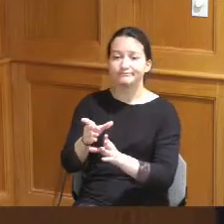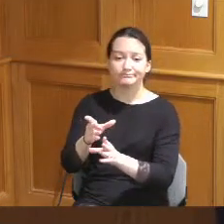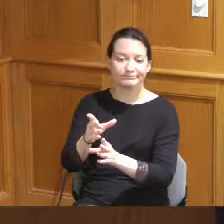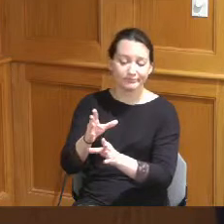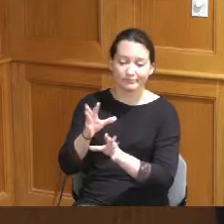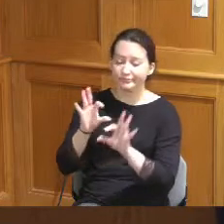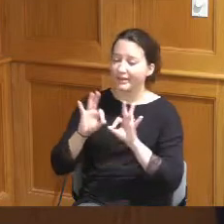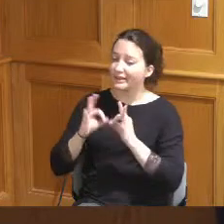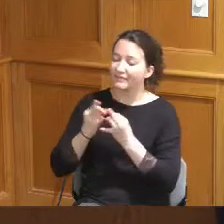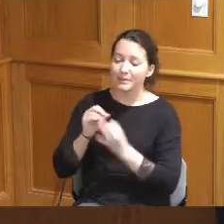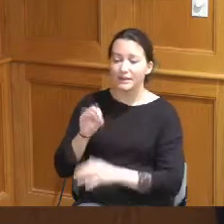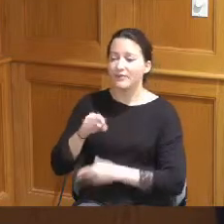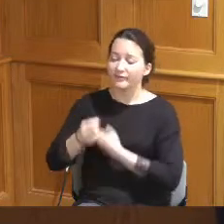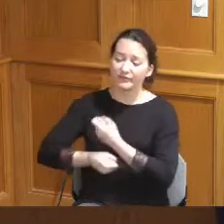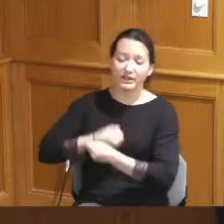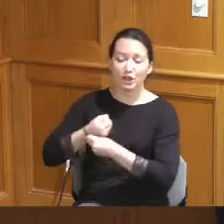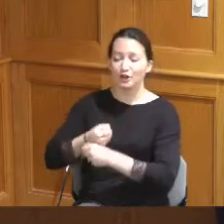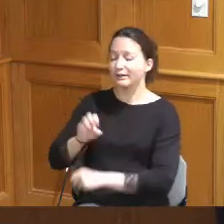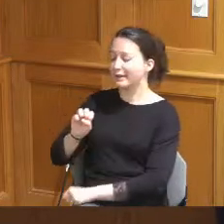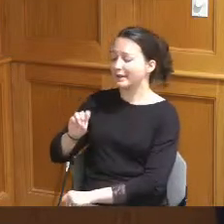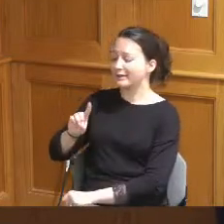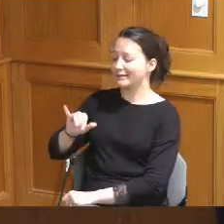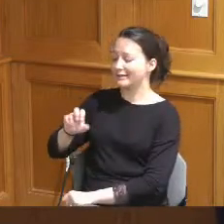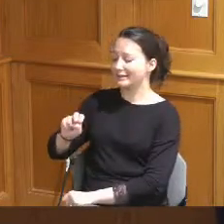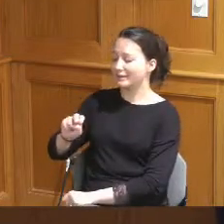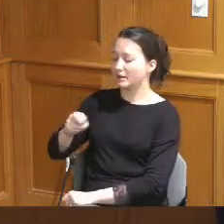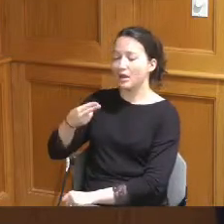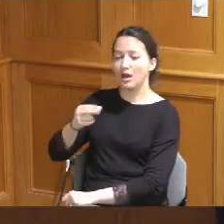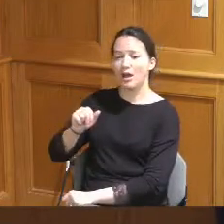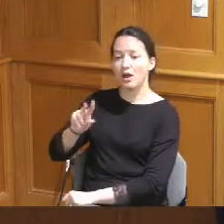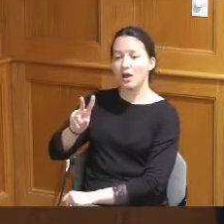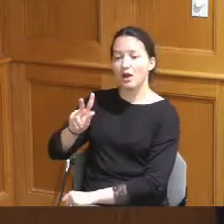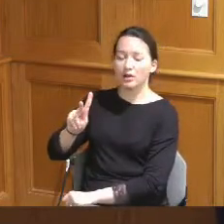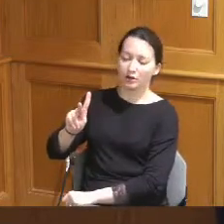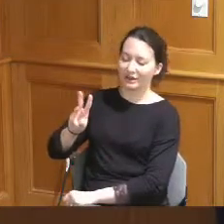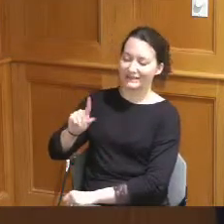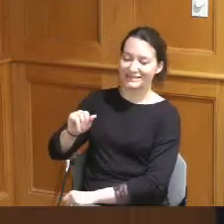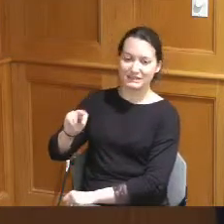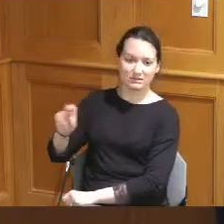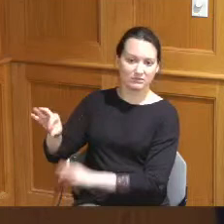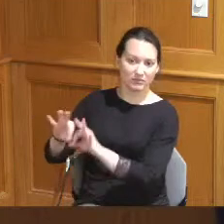Year the Hawkins Eddie Hawkins family was Family of the Year and I want to give a shout out to my